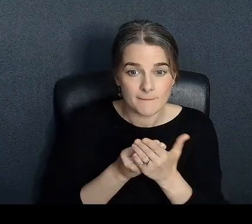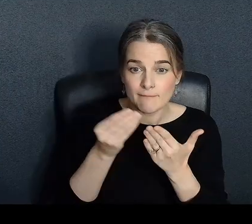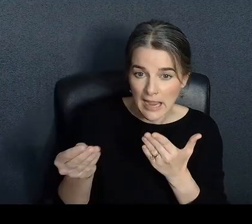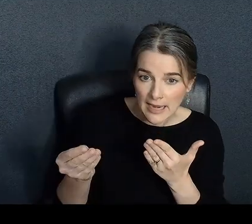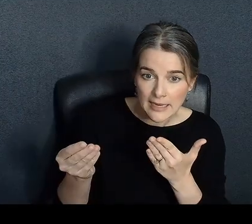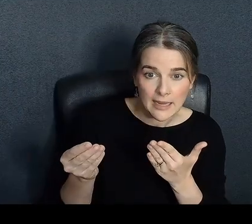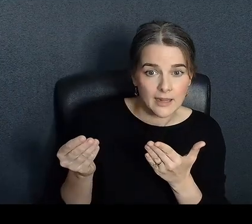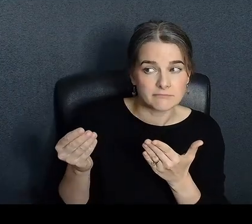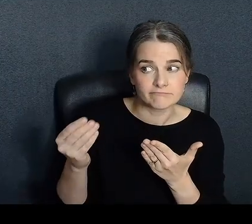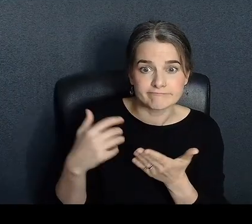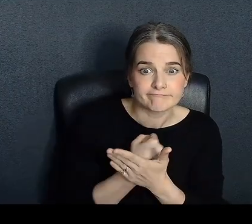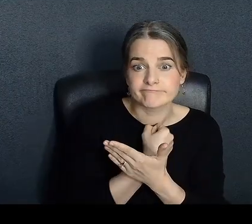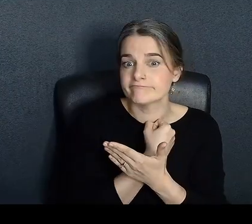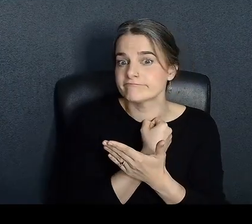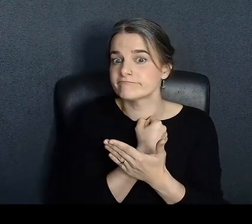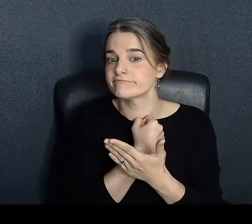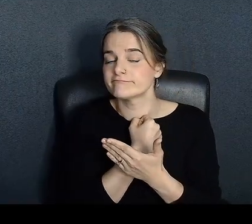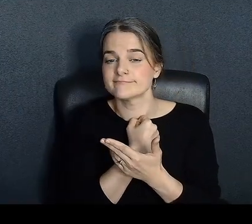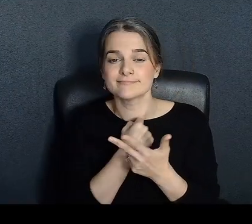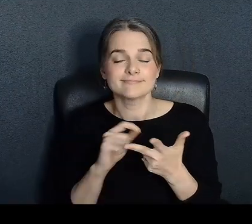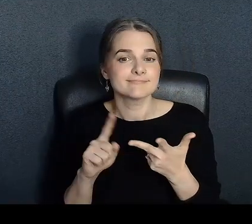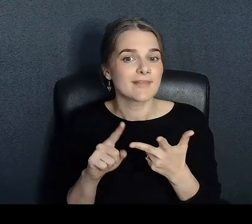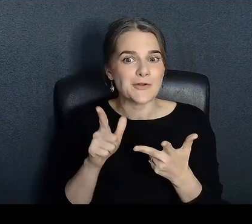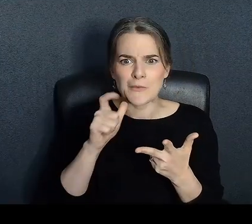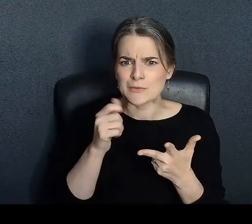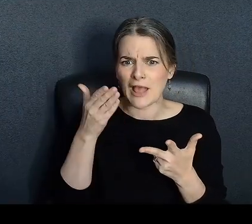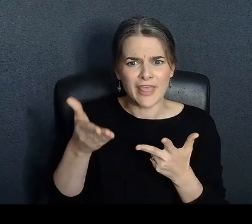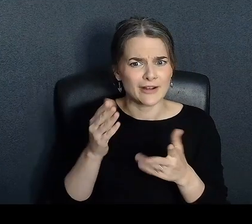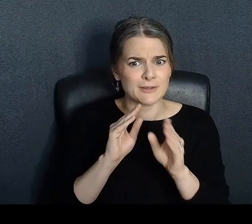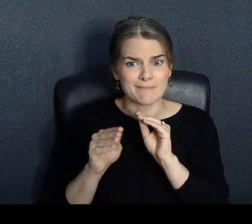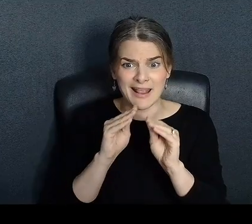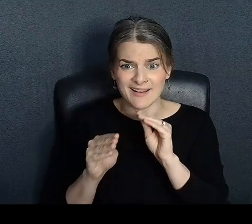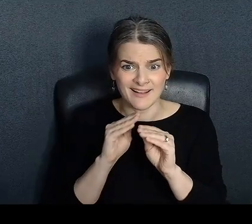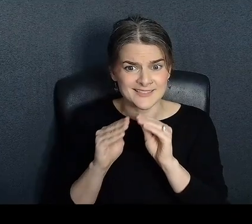those? And then also who's there for the maintenance and the follow up and all that?